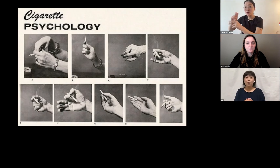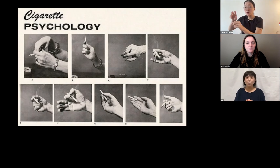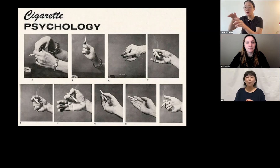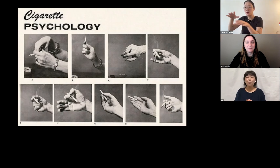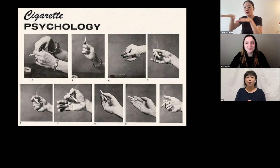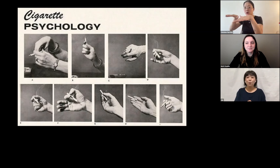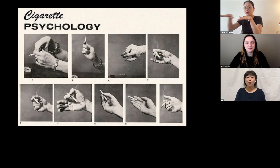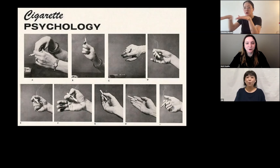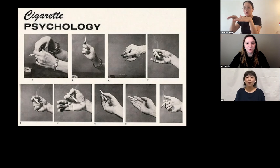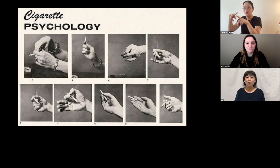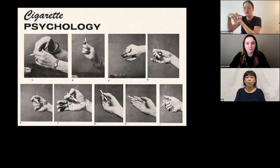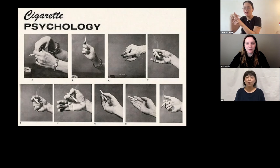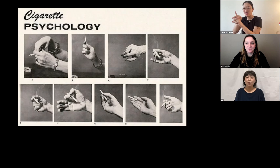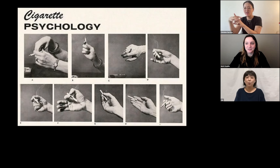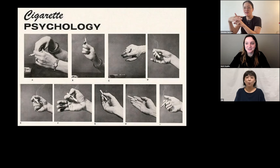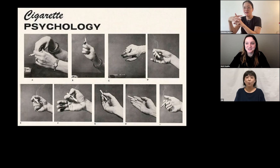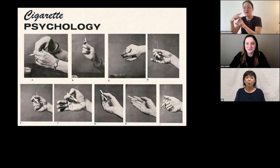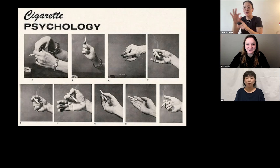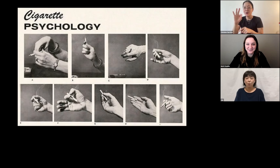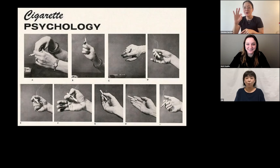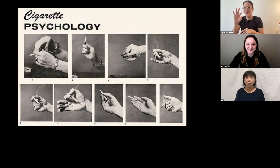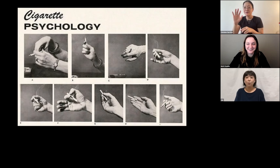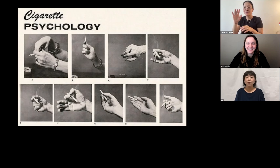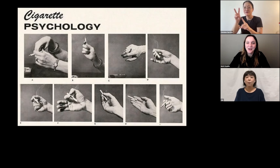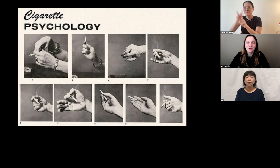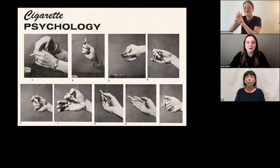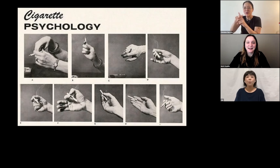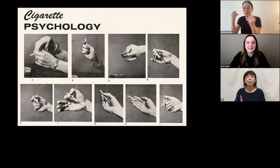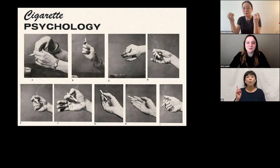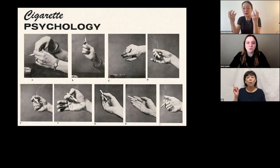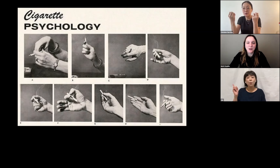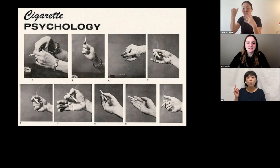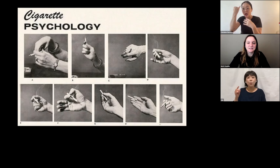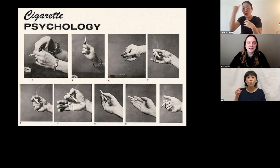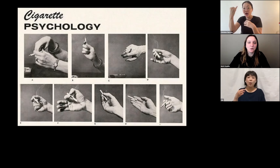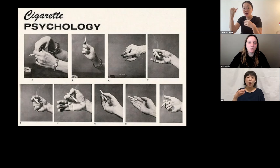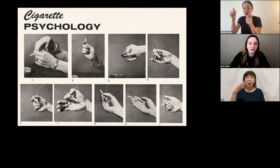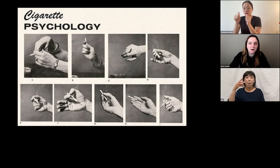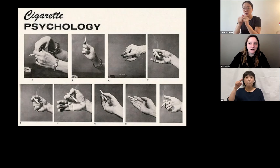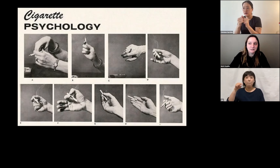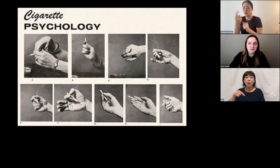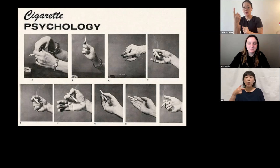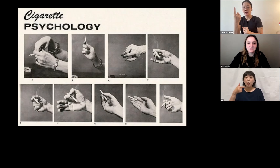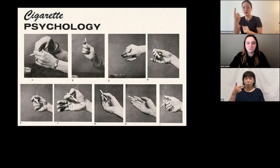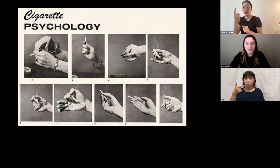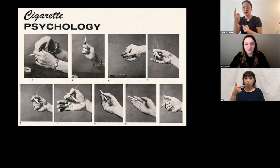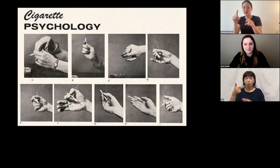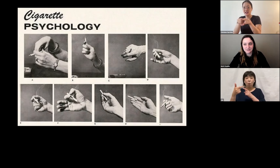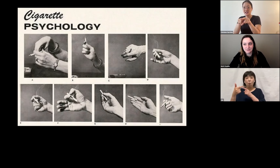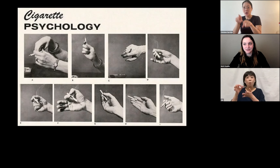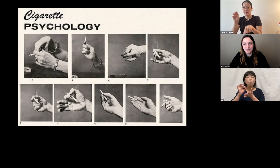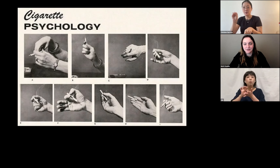but memes borrow from other things too, right? It's a way to take one concept and apply it to something else.